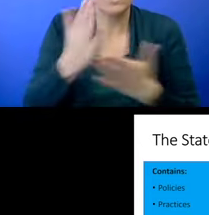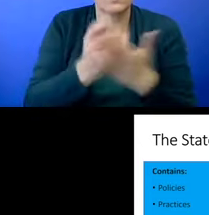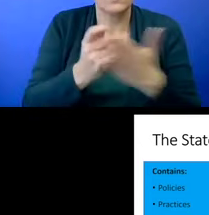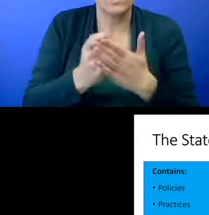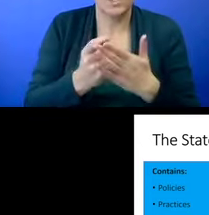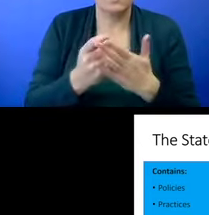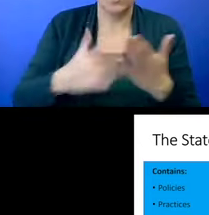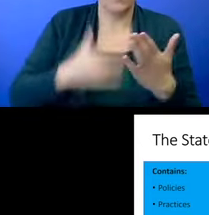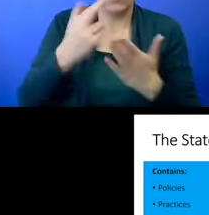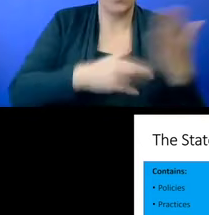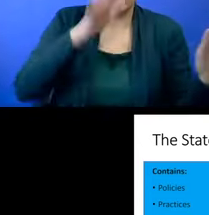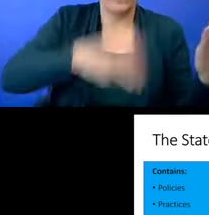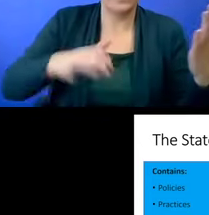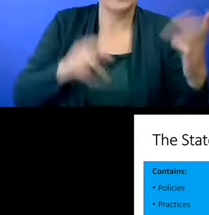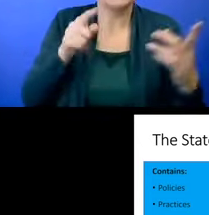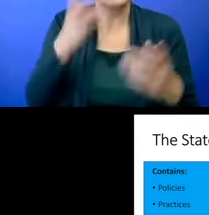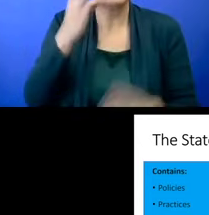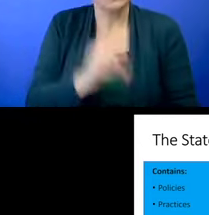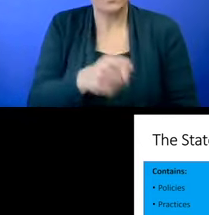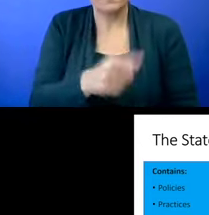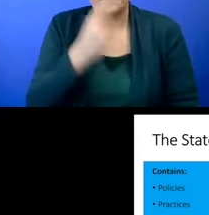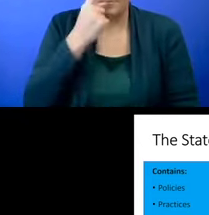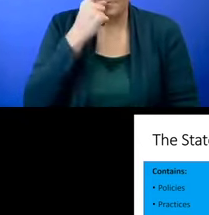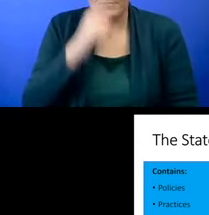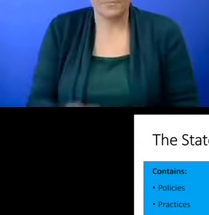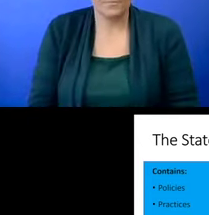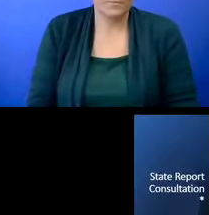So if it looks very large, there's a good reason.